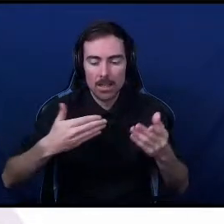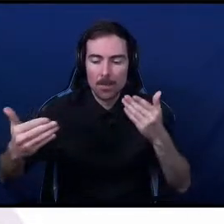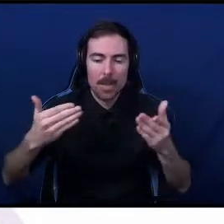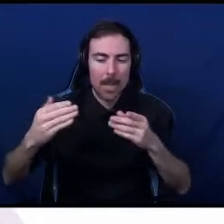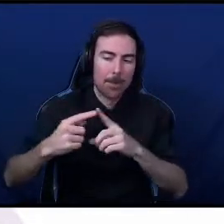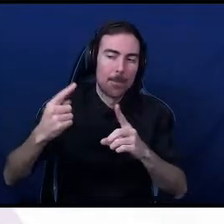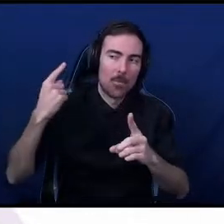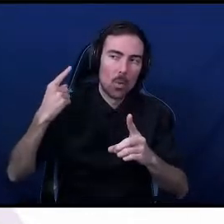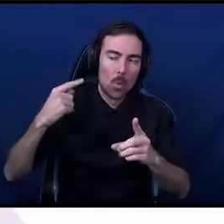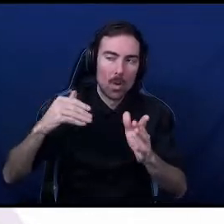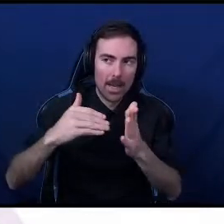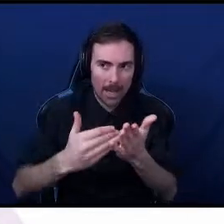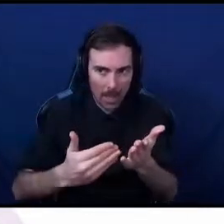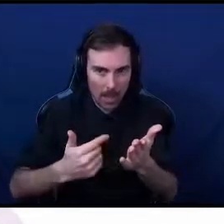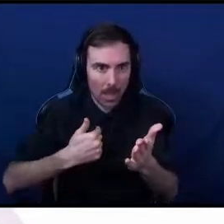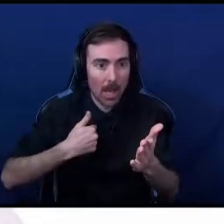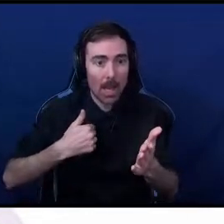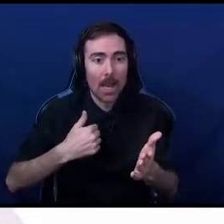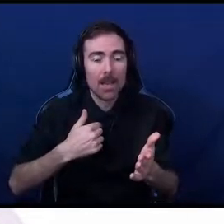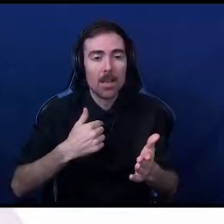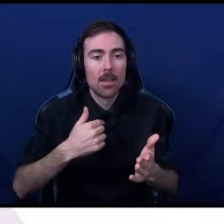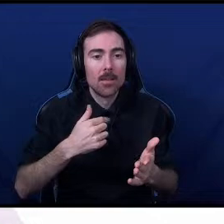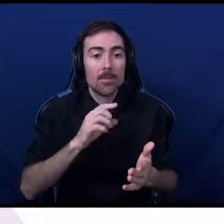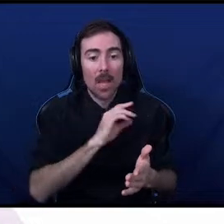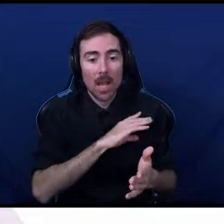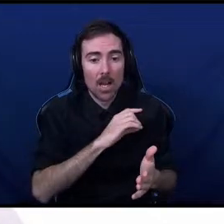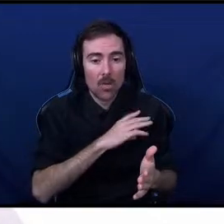I was in the Irish military. I had my accident roughly 17 years